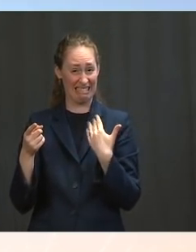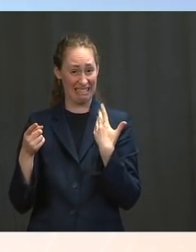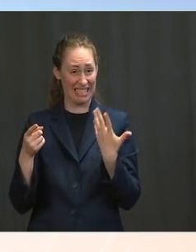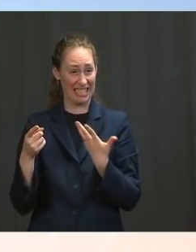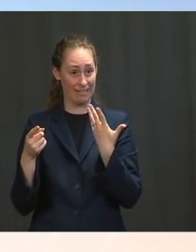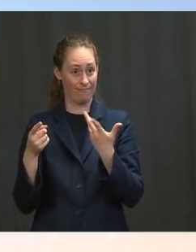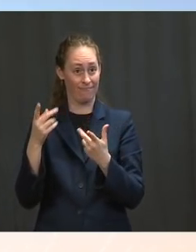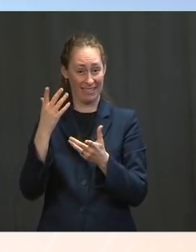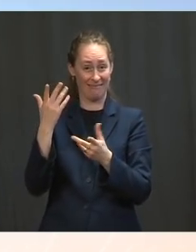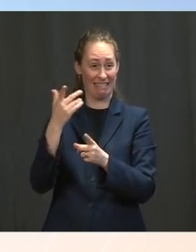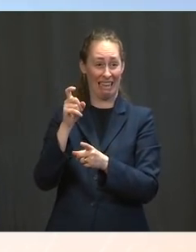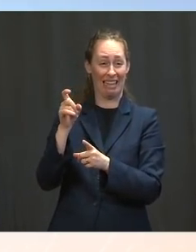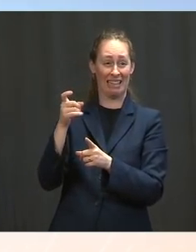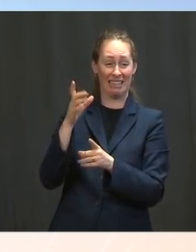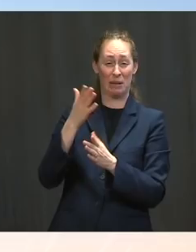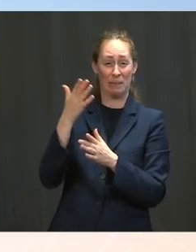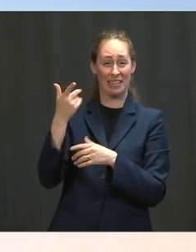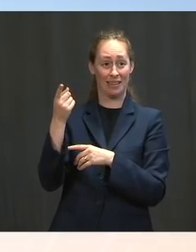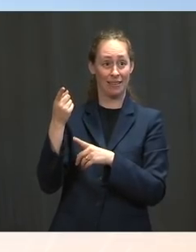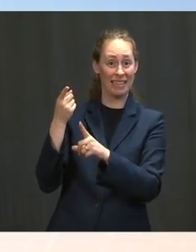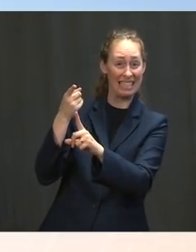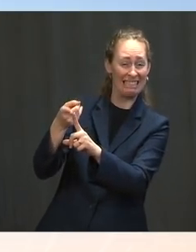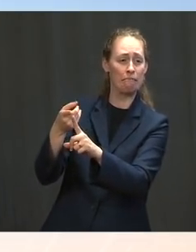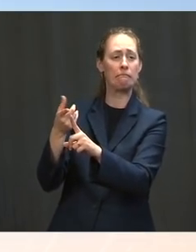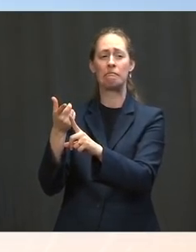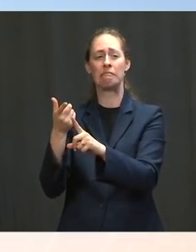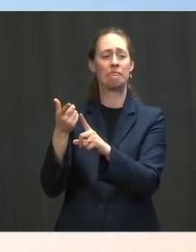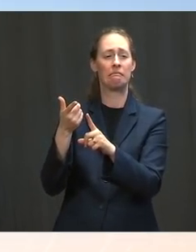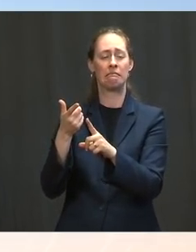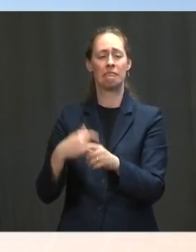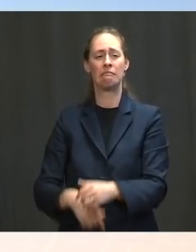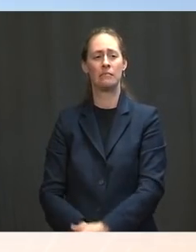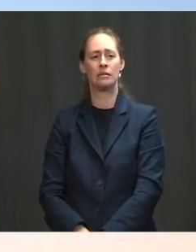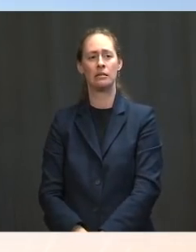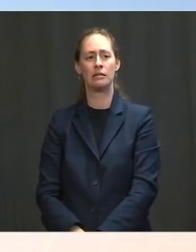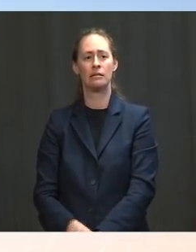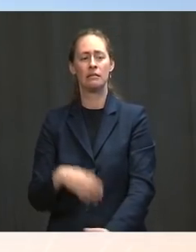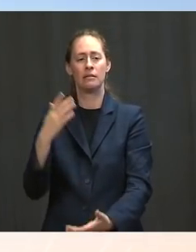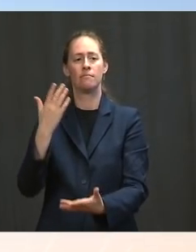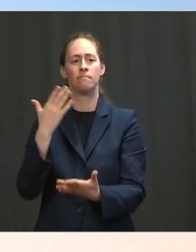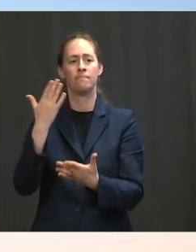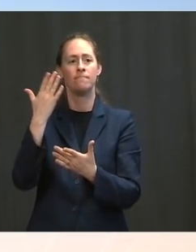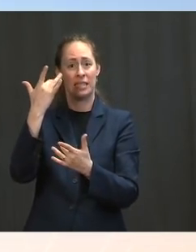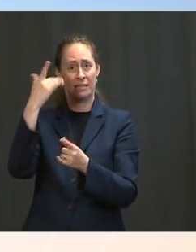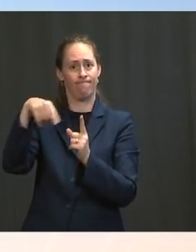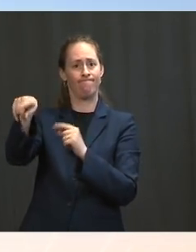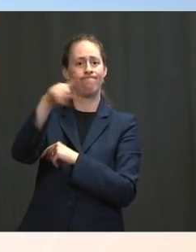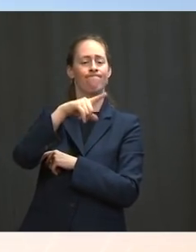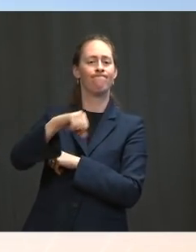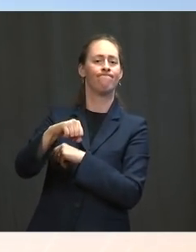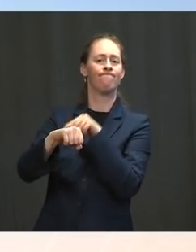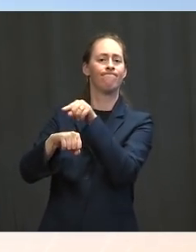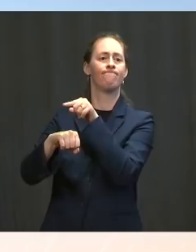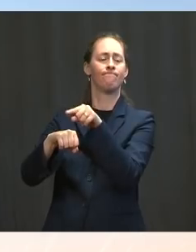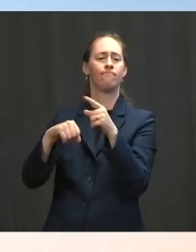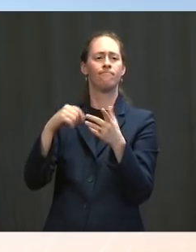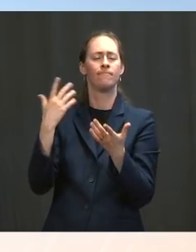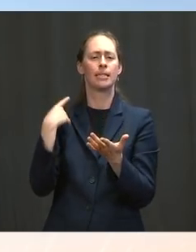because that might not be her county in the remap. Could you clarify -- when I checked before the briefing, I didn't think she had a speaking role